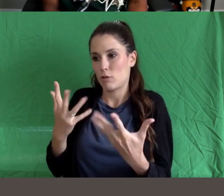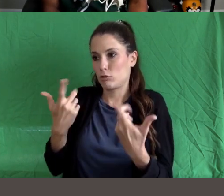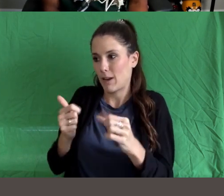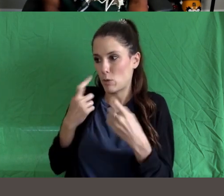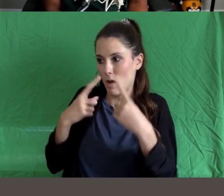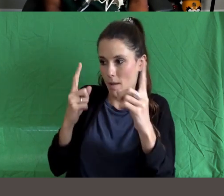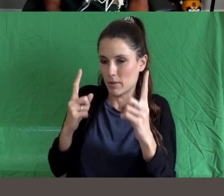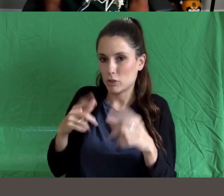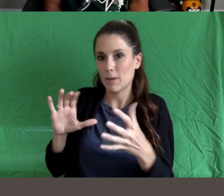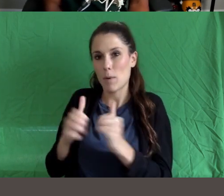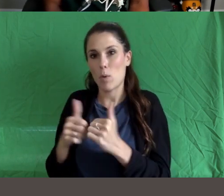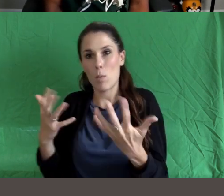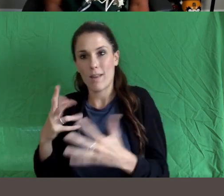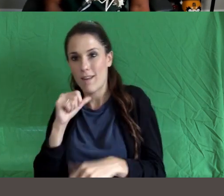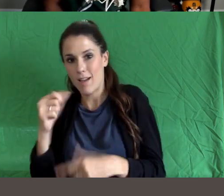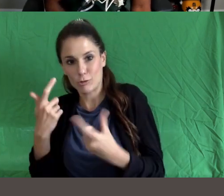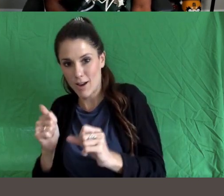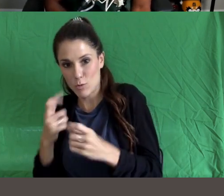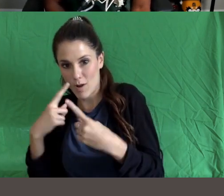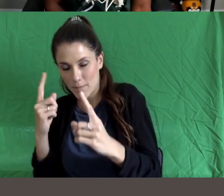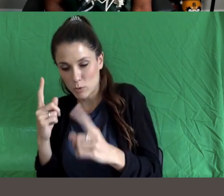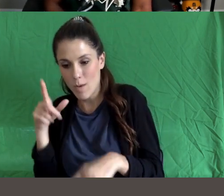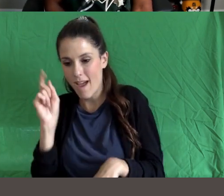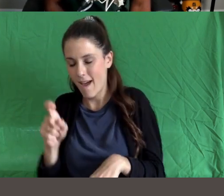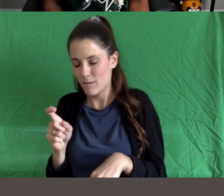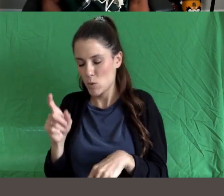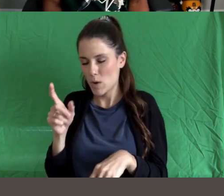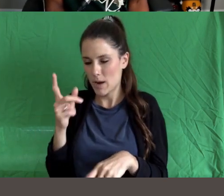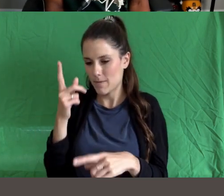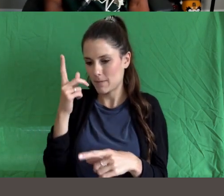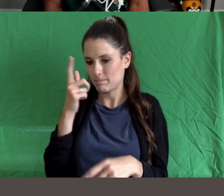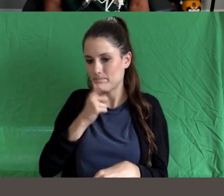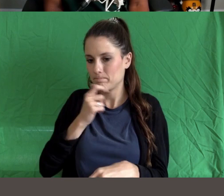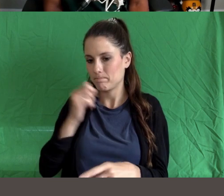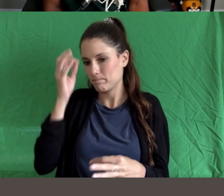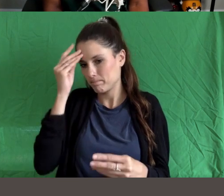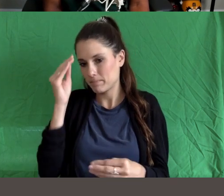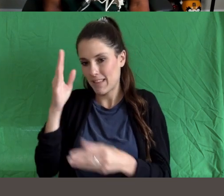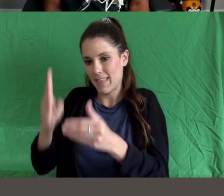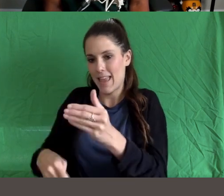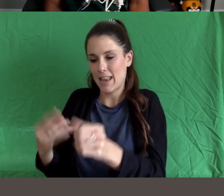accomplish. You're going to think about the needs of your end user in comparison to